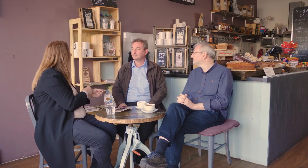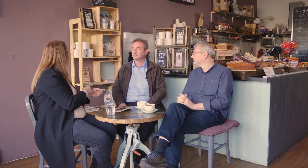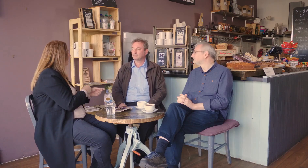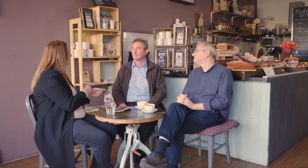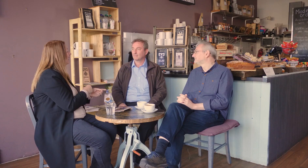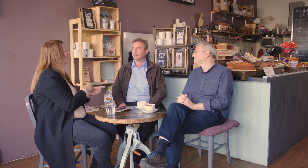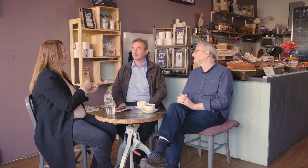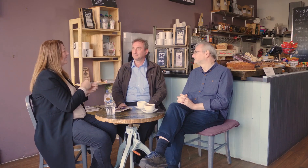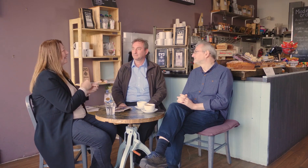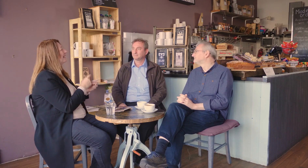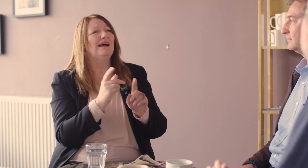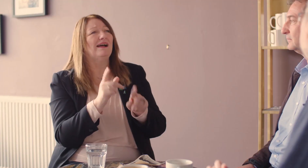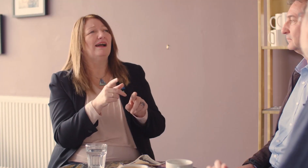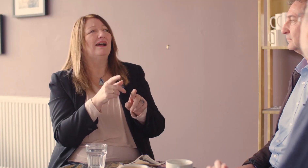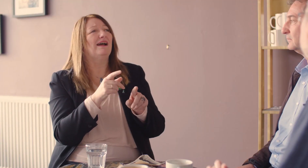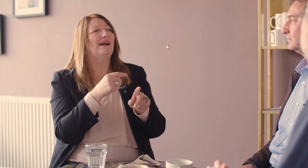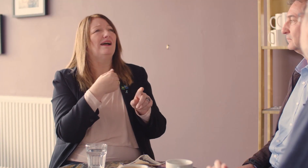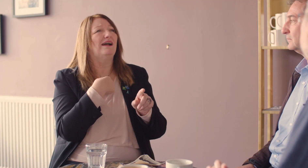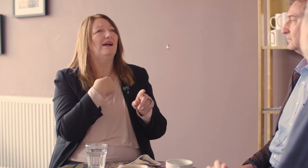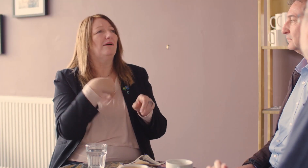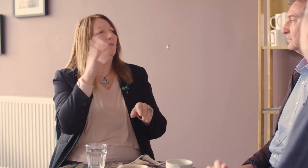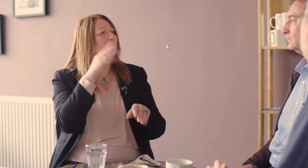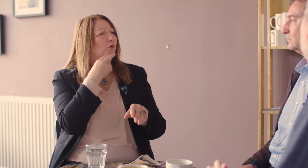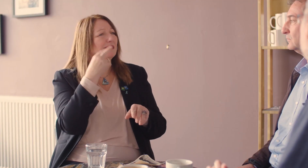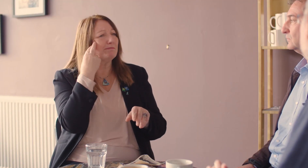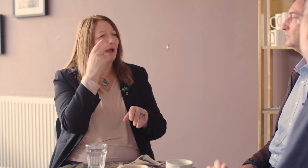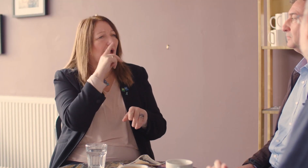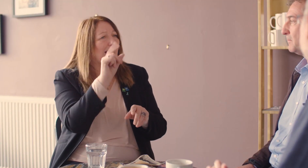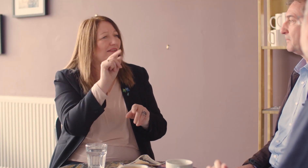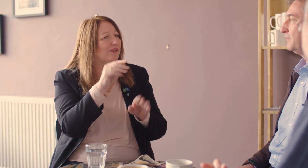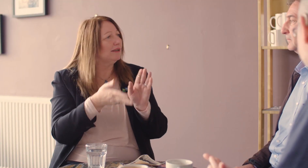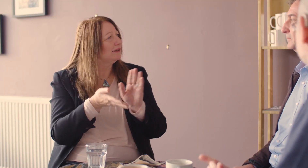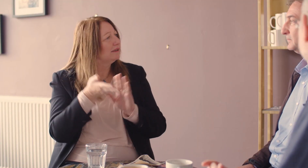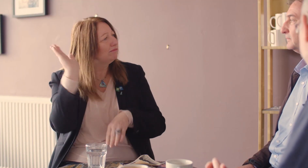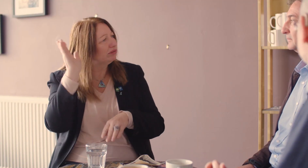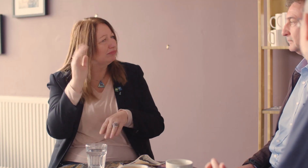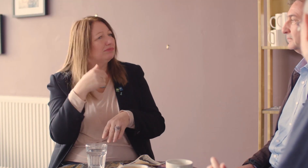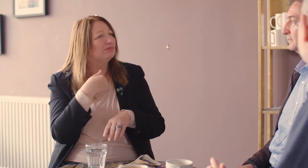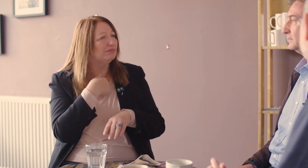and by that time both Mum and Dad were both out working.